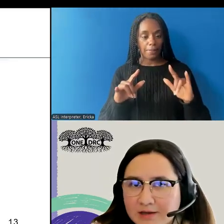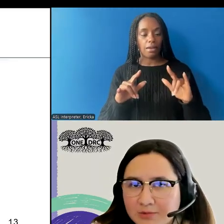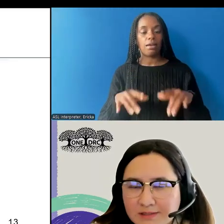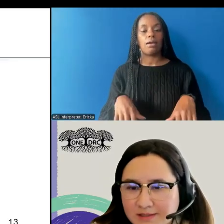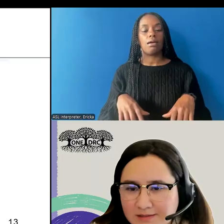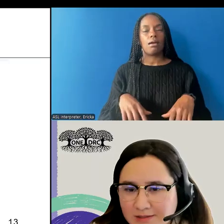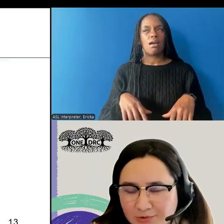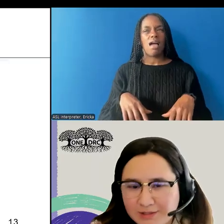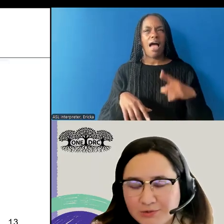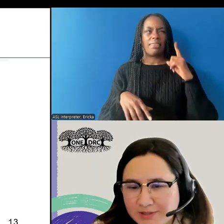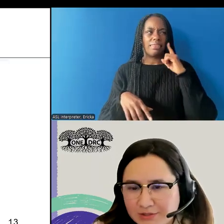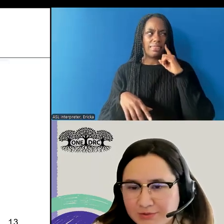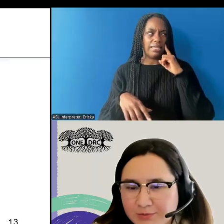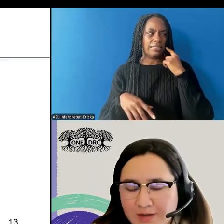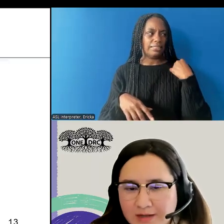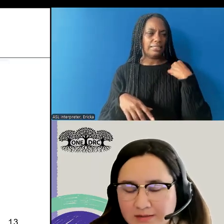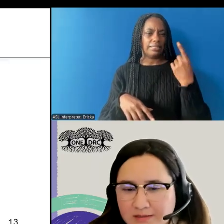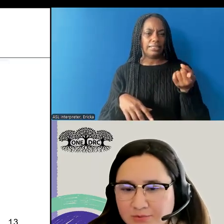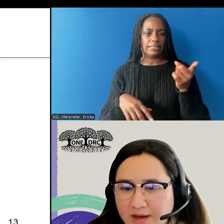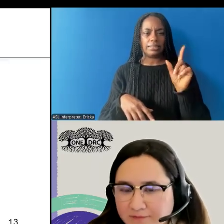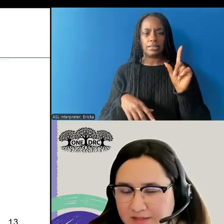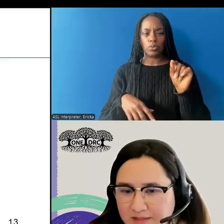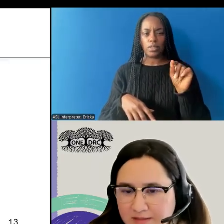want to say since 2022, at least we have seen